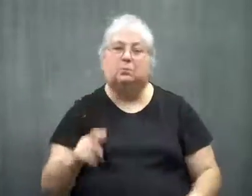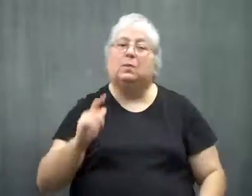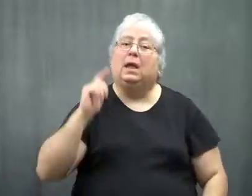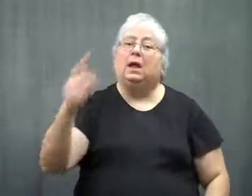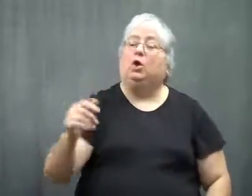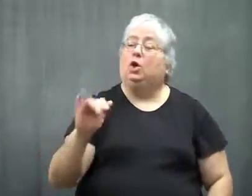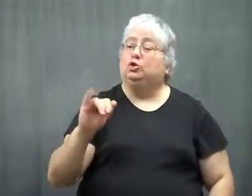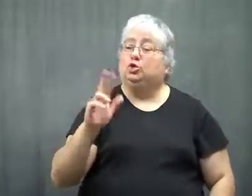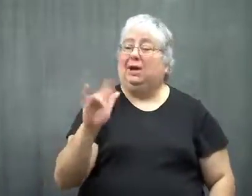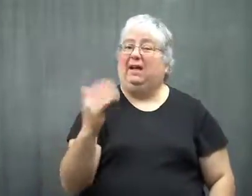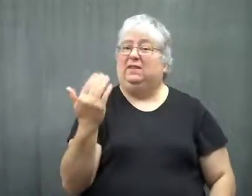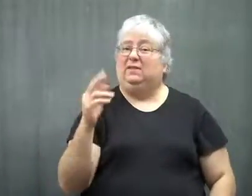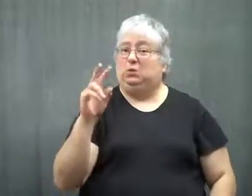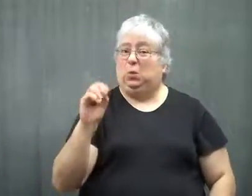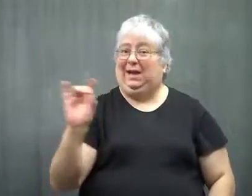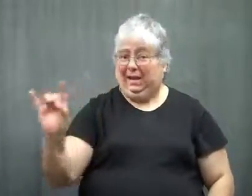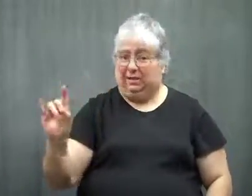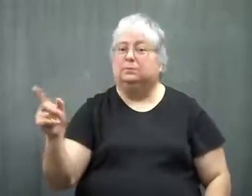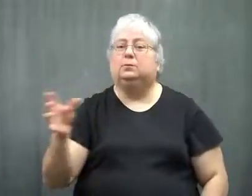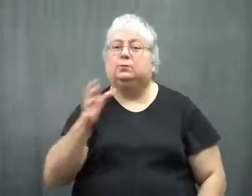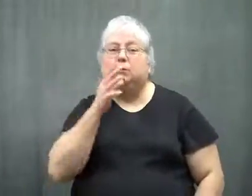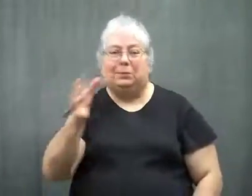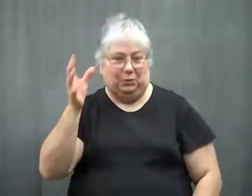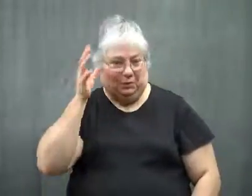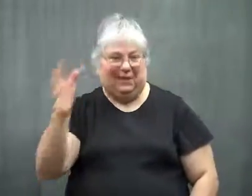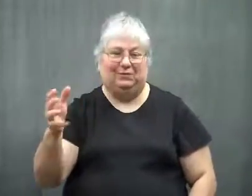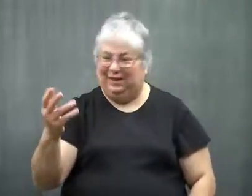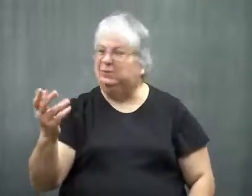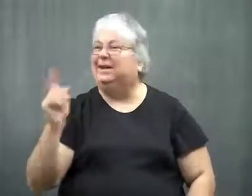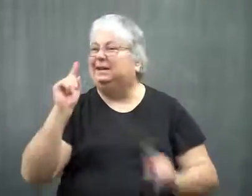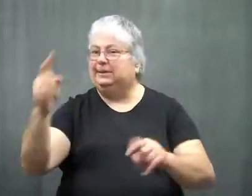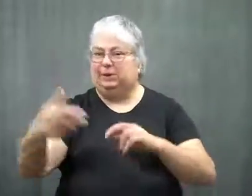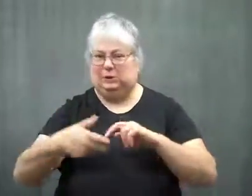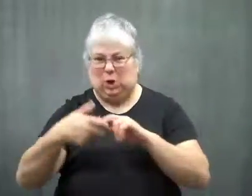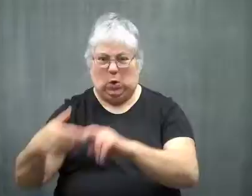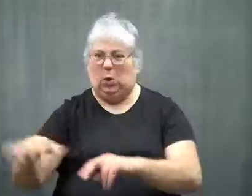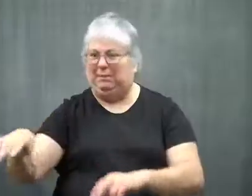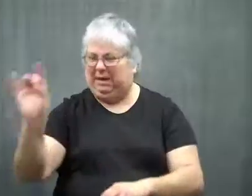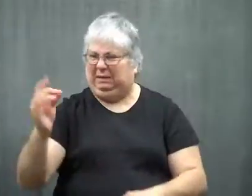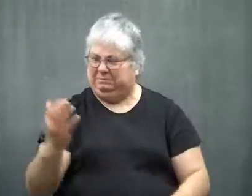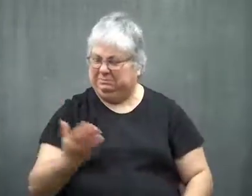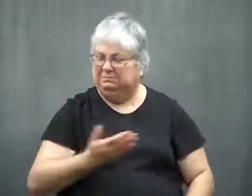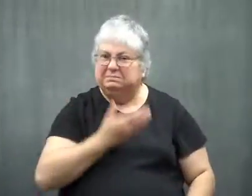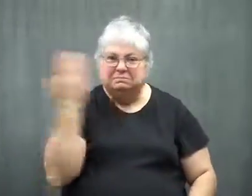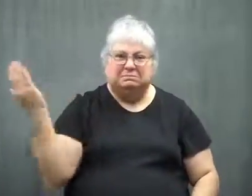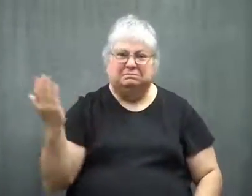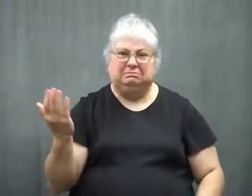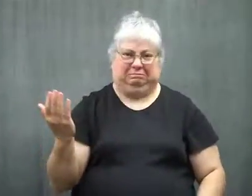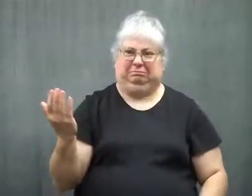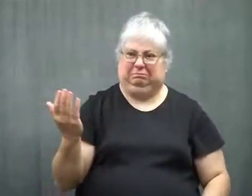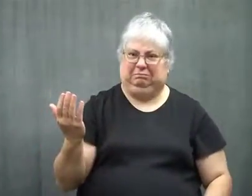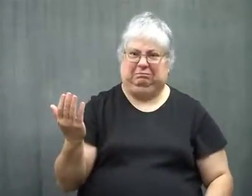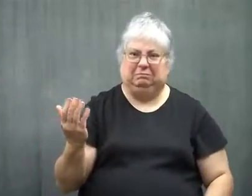On July 15, 2008, the grandparents pick up the car from the tow place and notice a smell.